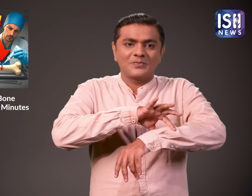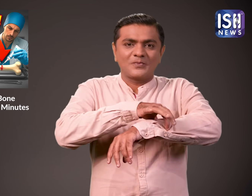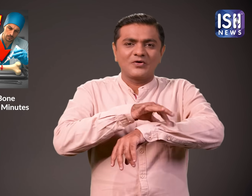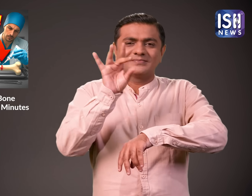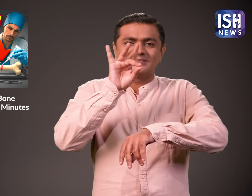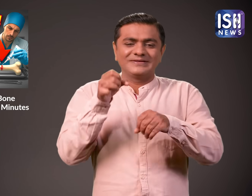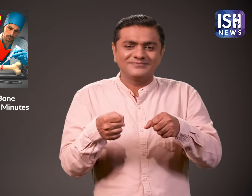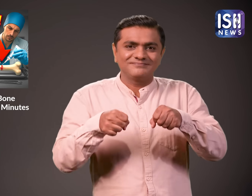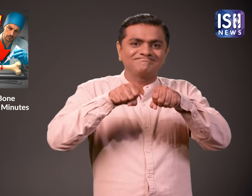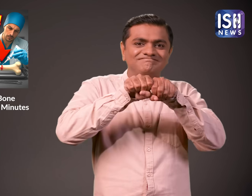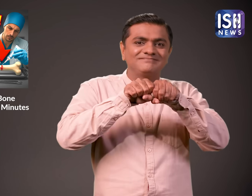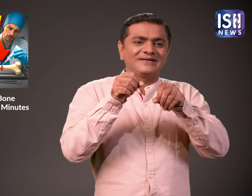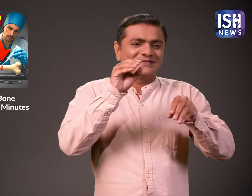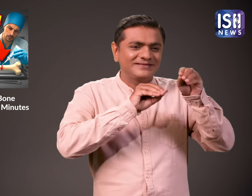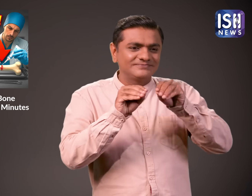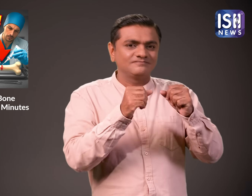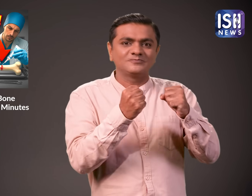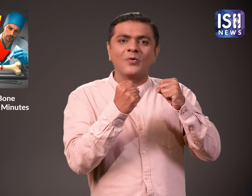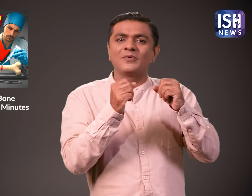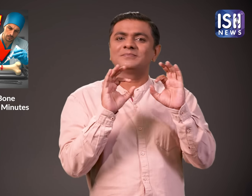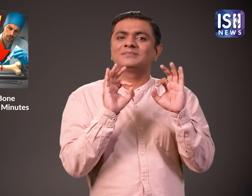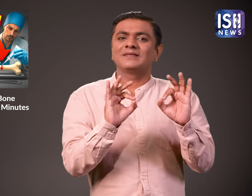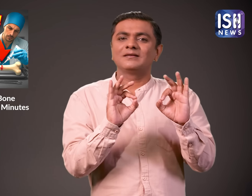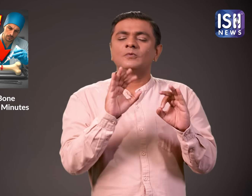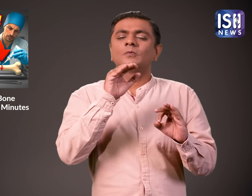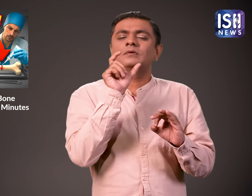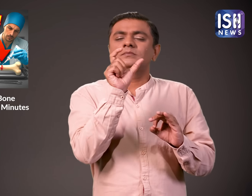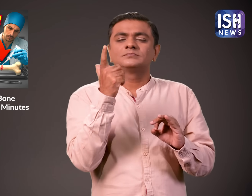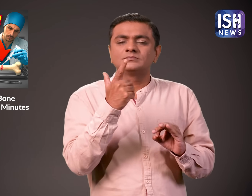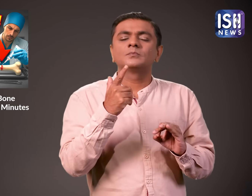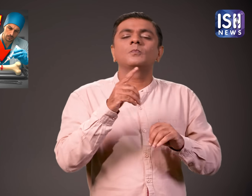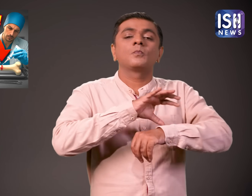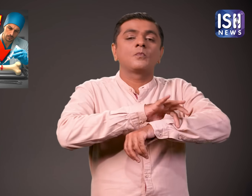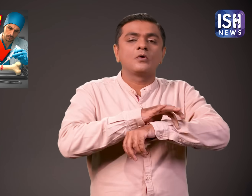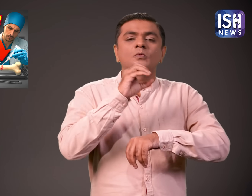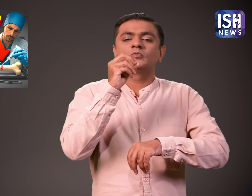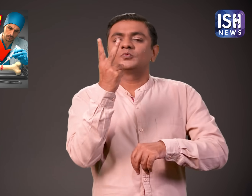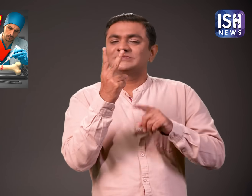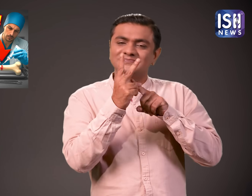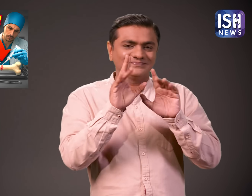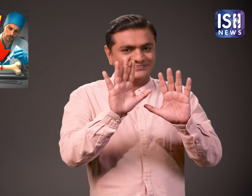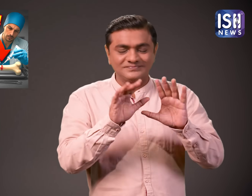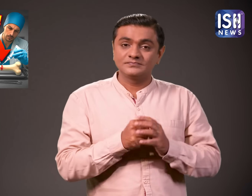This medical adhesive is dubbed as “Bone‑02”.